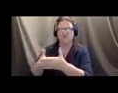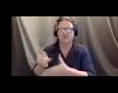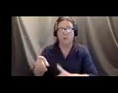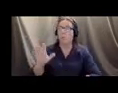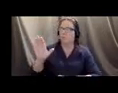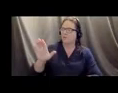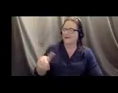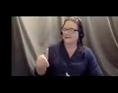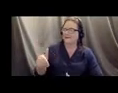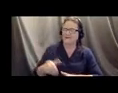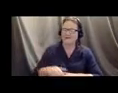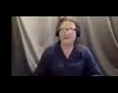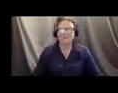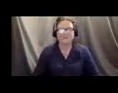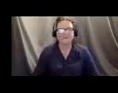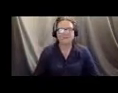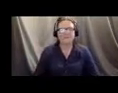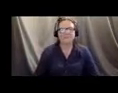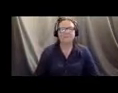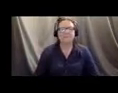So I have you here in health.